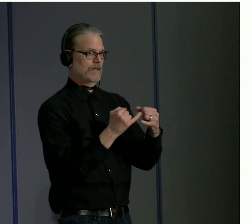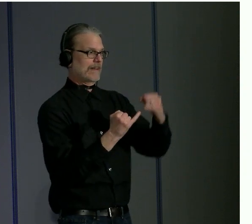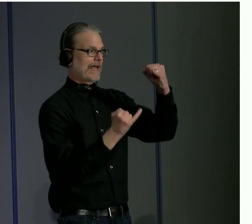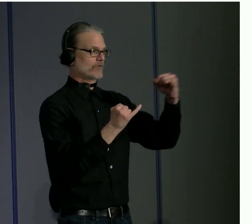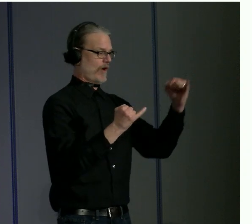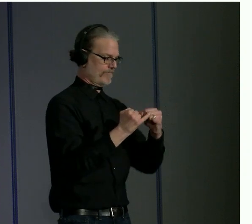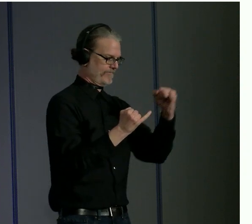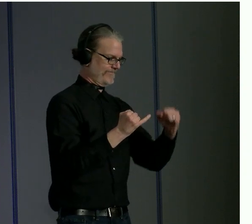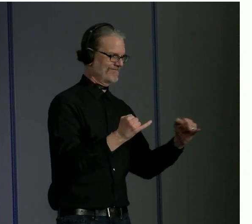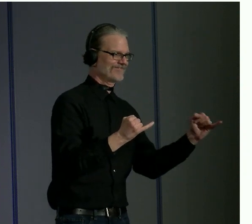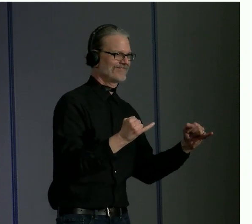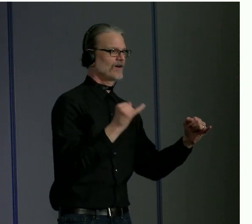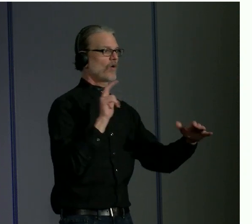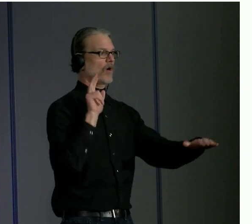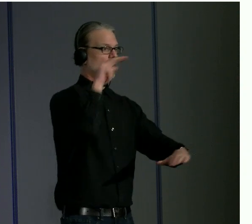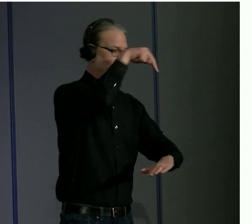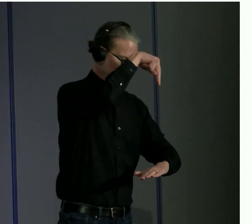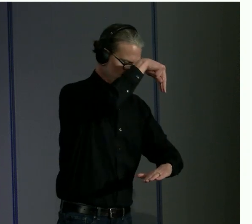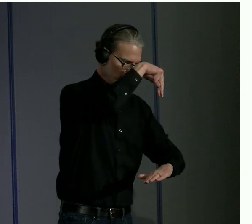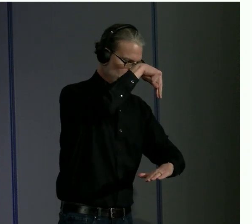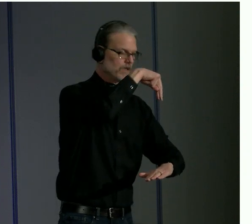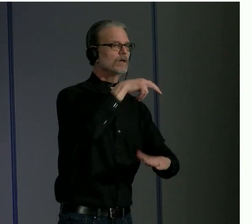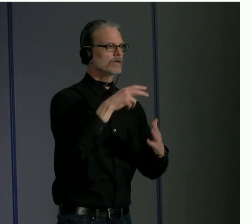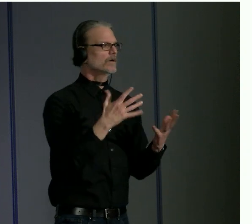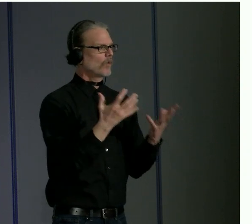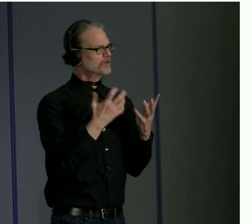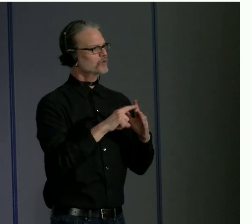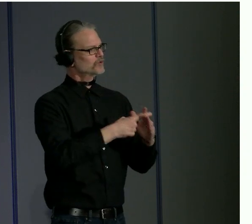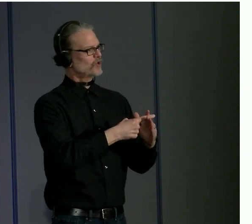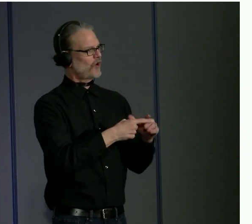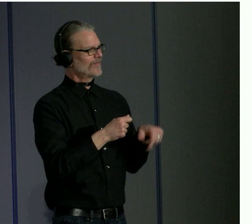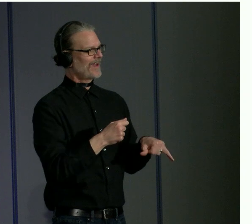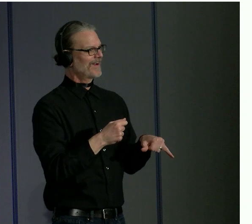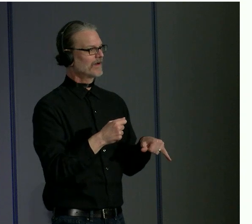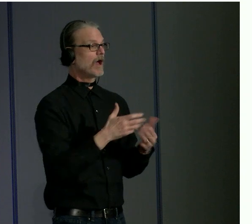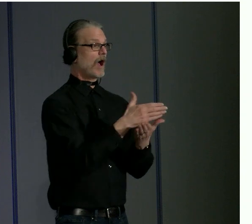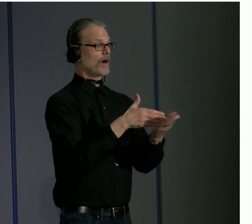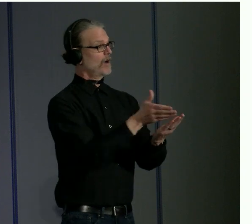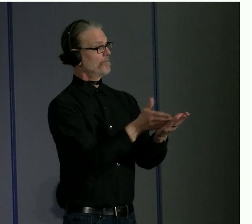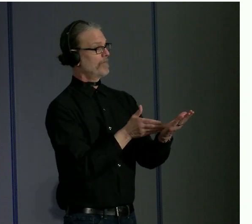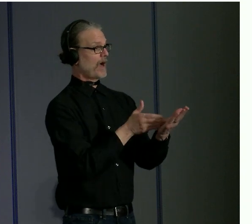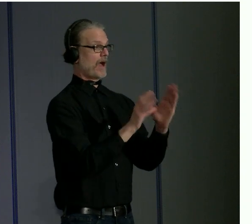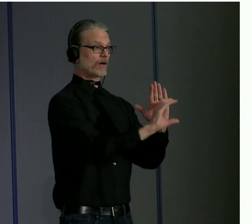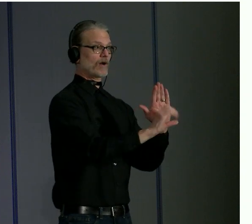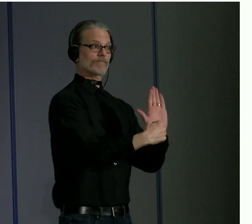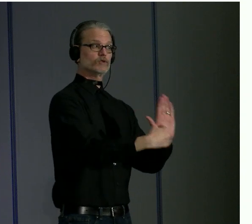needs to be identified, we want to start there. Pie graph showing. And then go on.